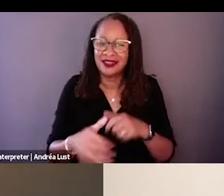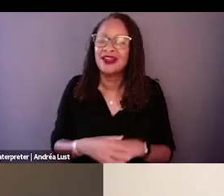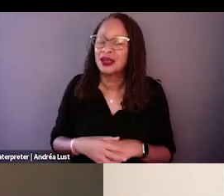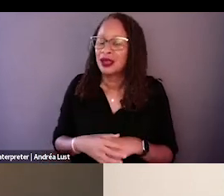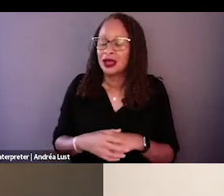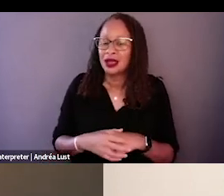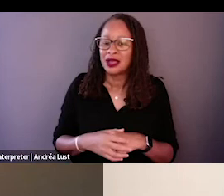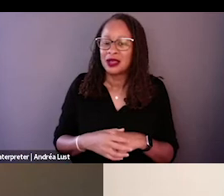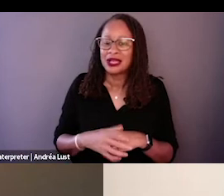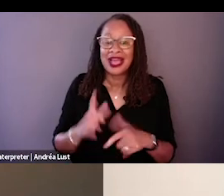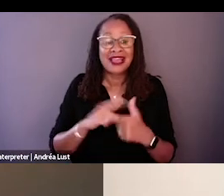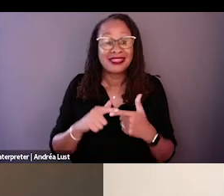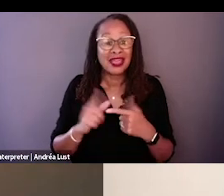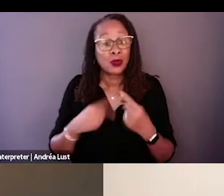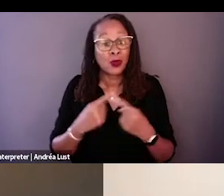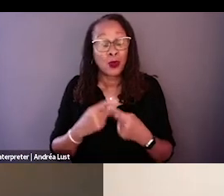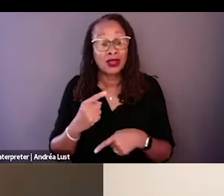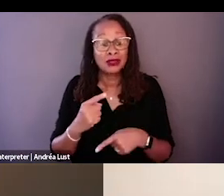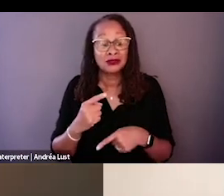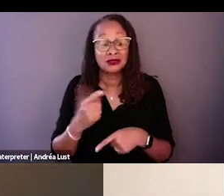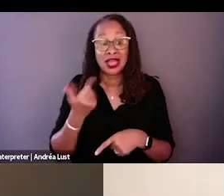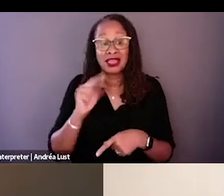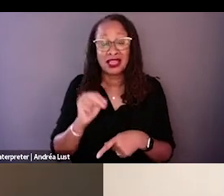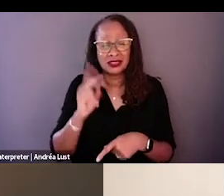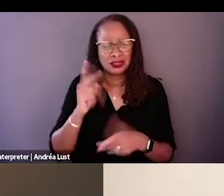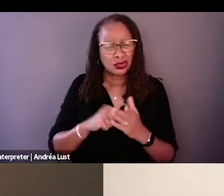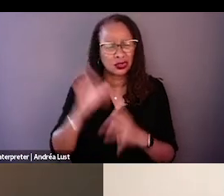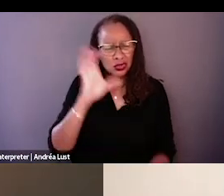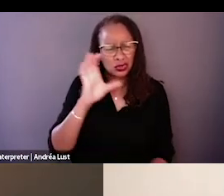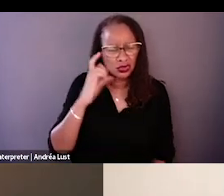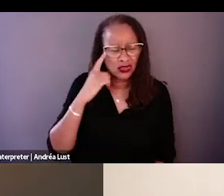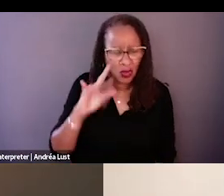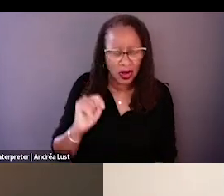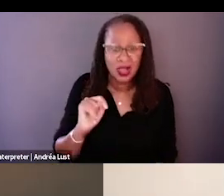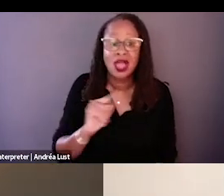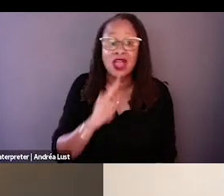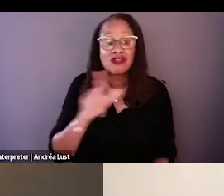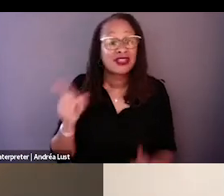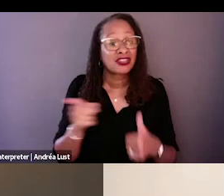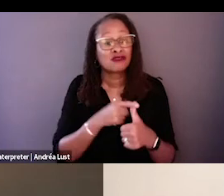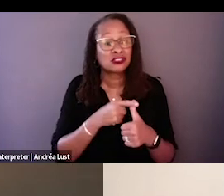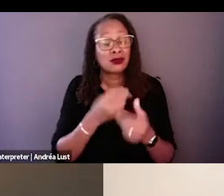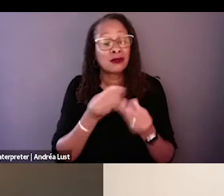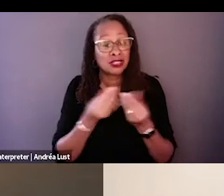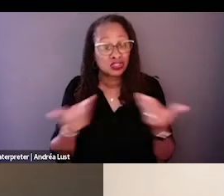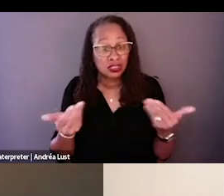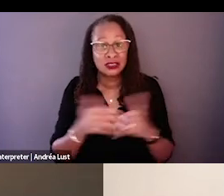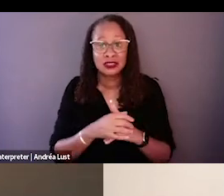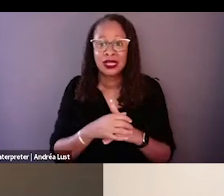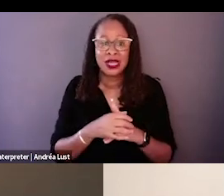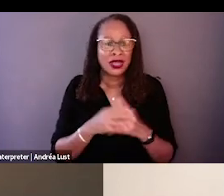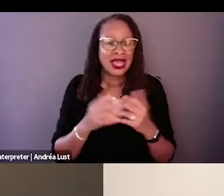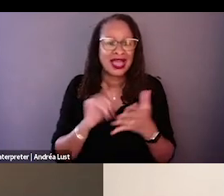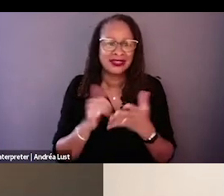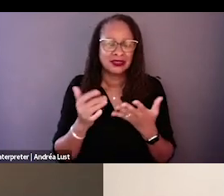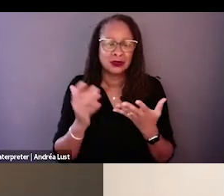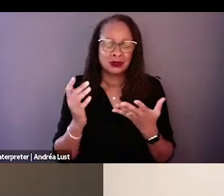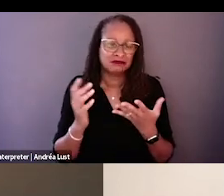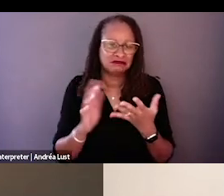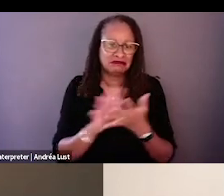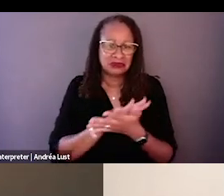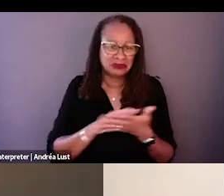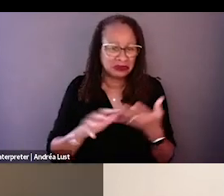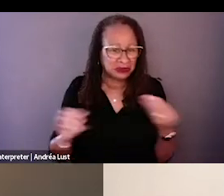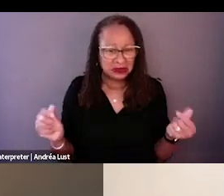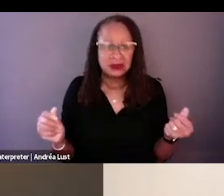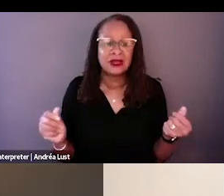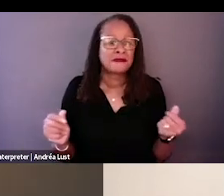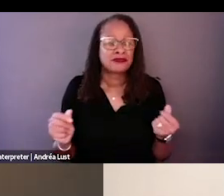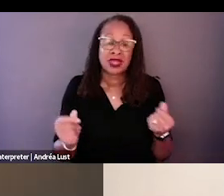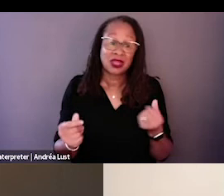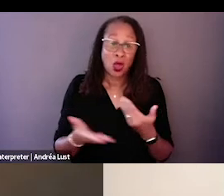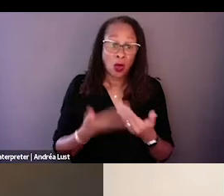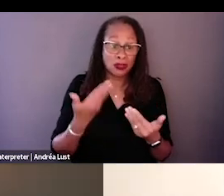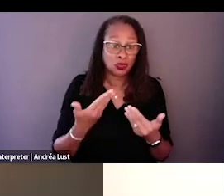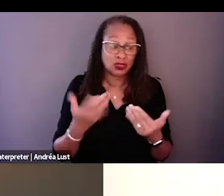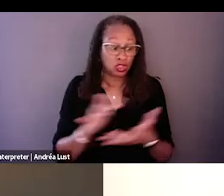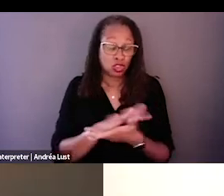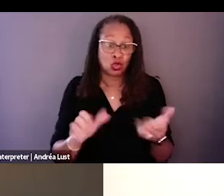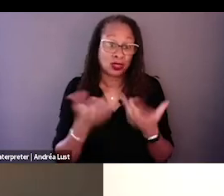power of recording is so amazing that you can have this footage which we don't have footage from the